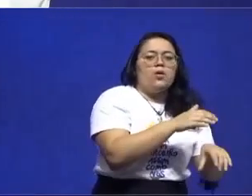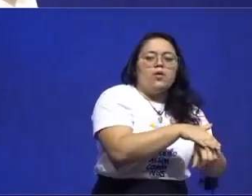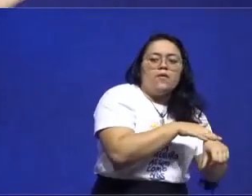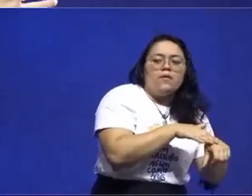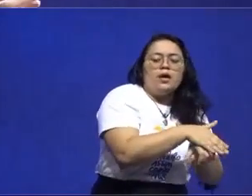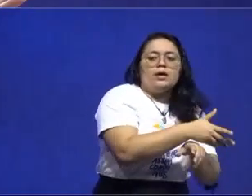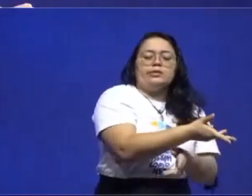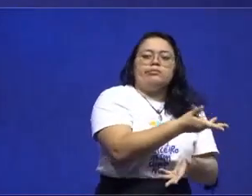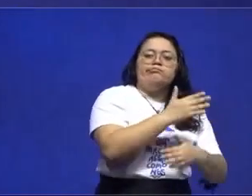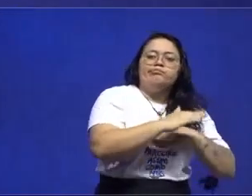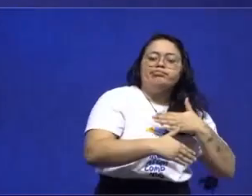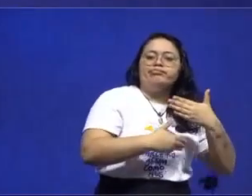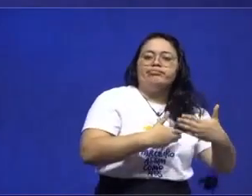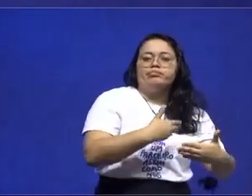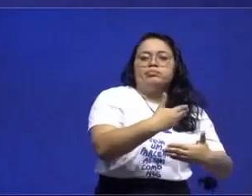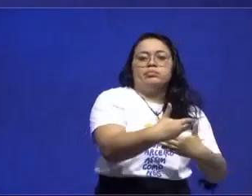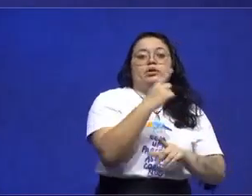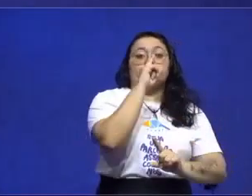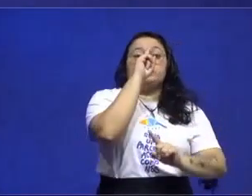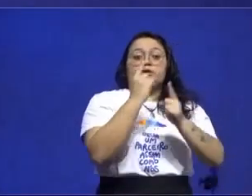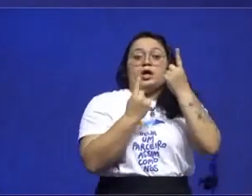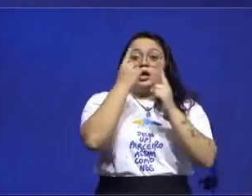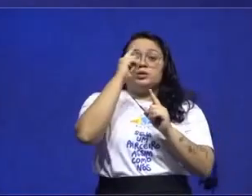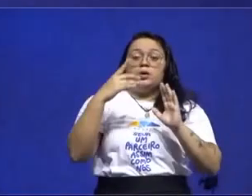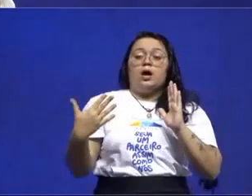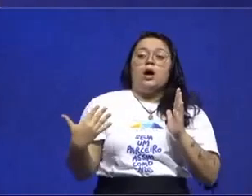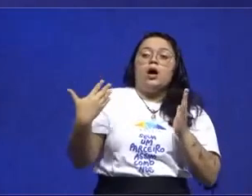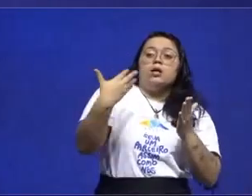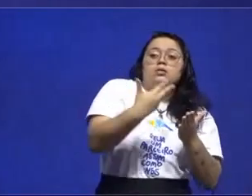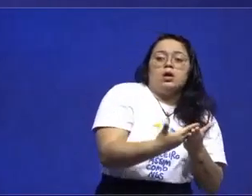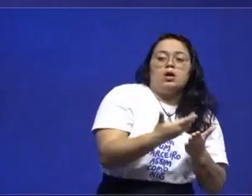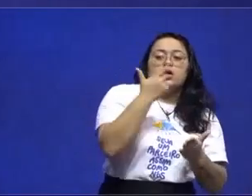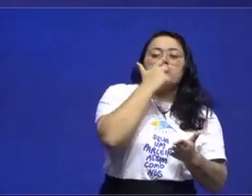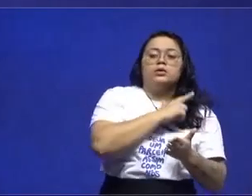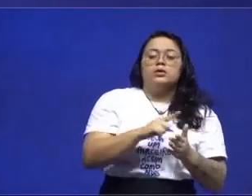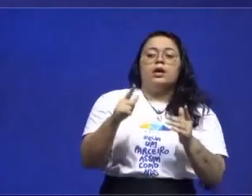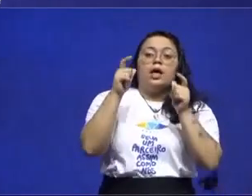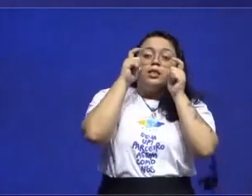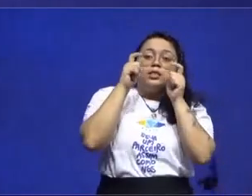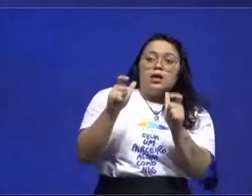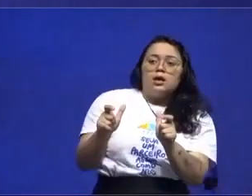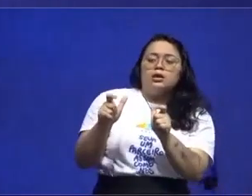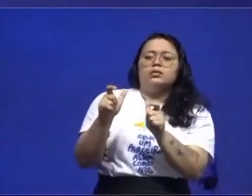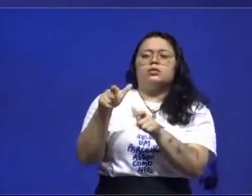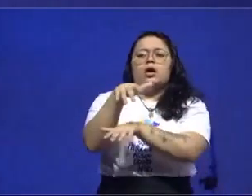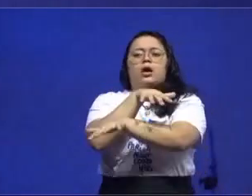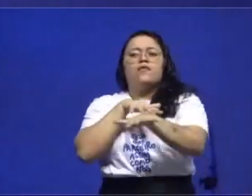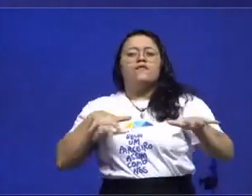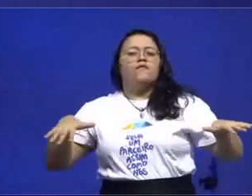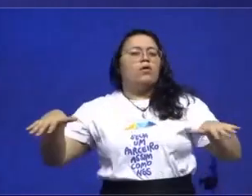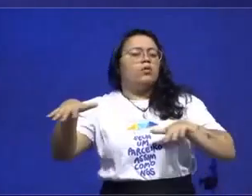this issue of gestures to the interest in observing what is around you can pass